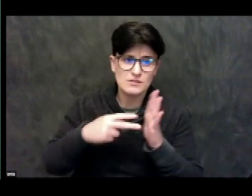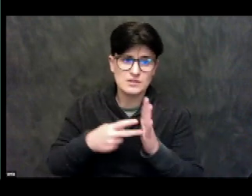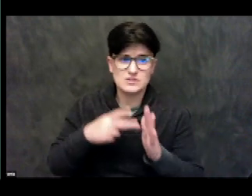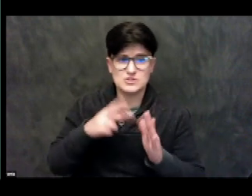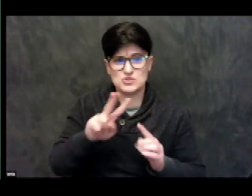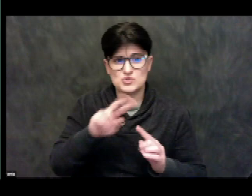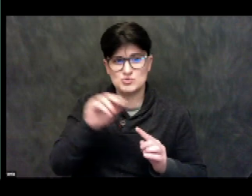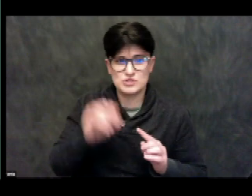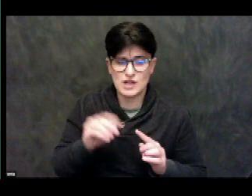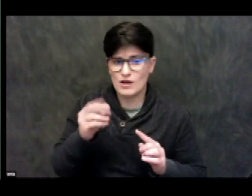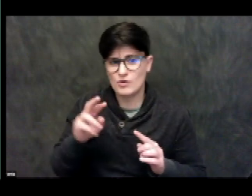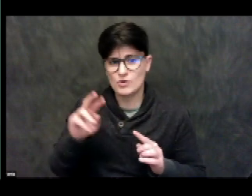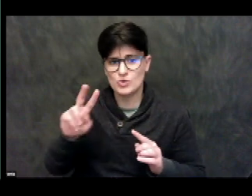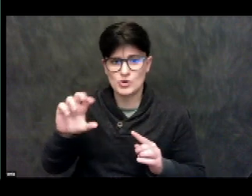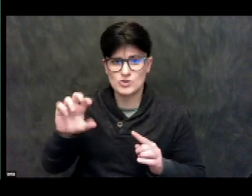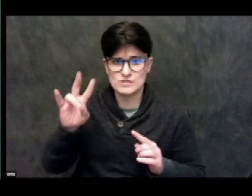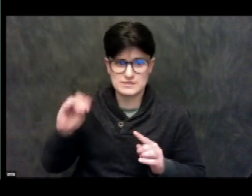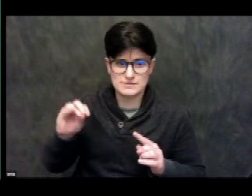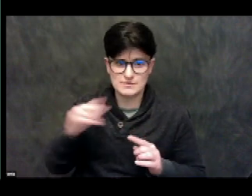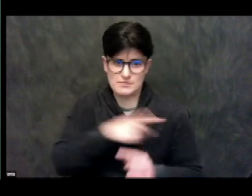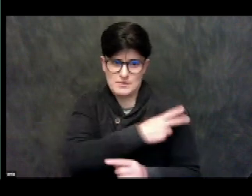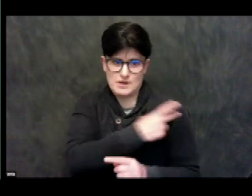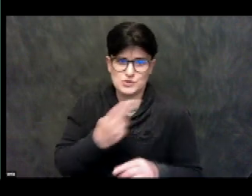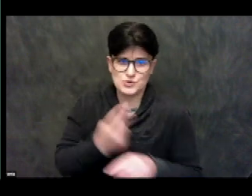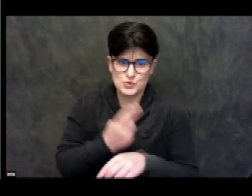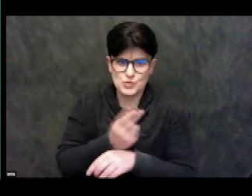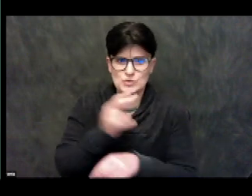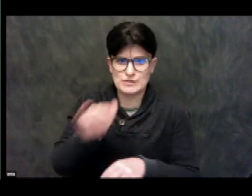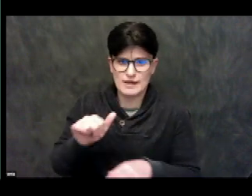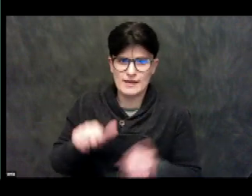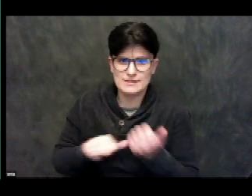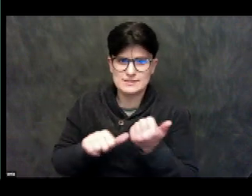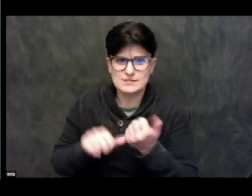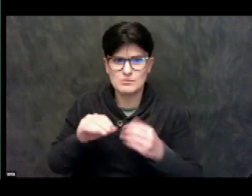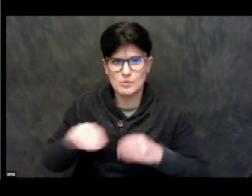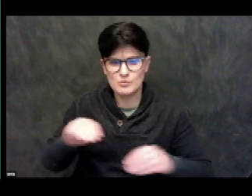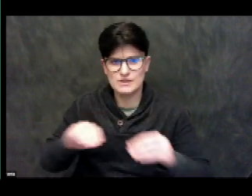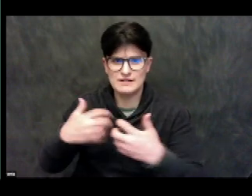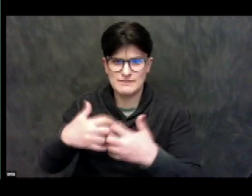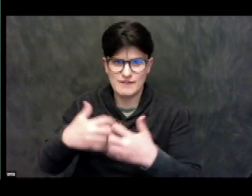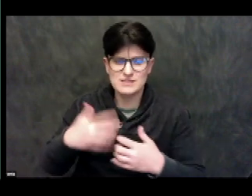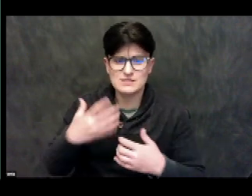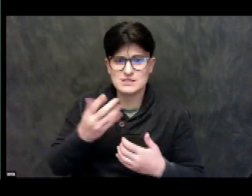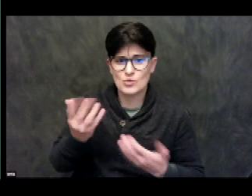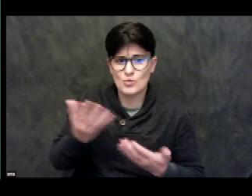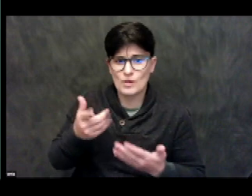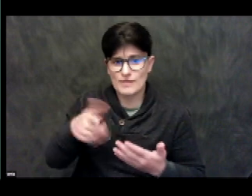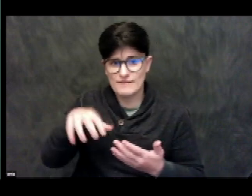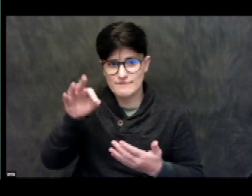They found that the primary outcome was blood clot in the pregnancy or six weeks postpartum.